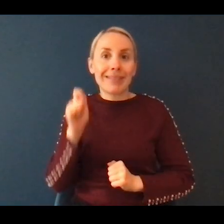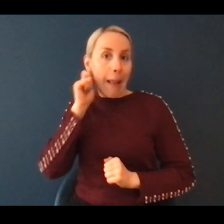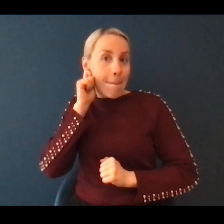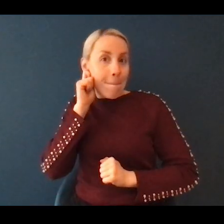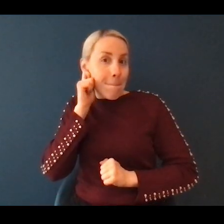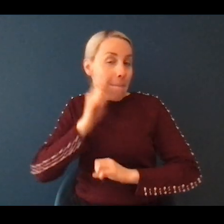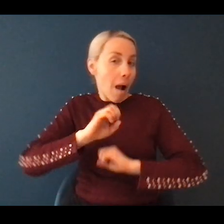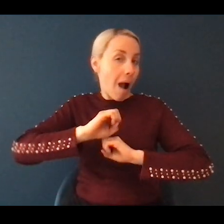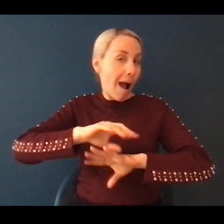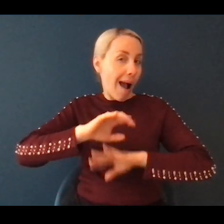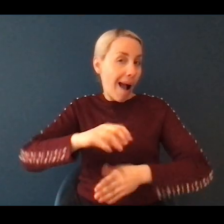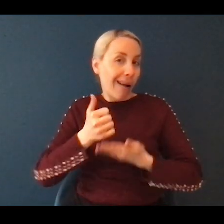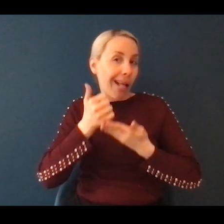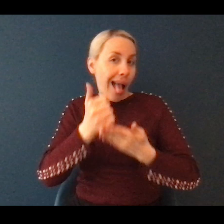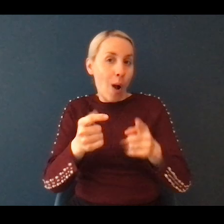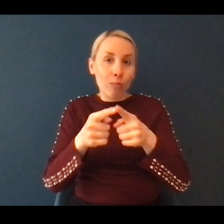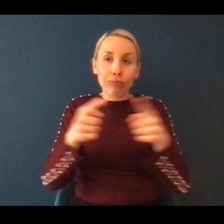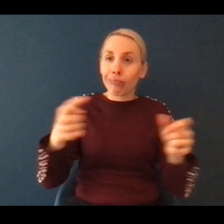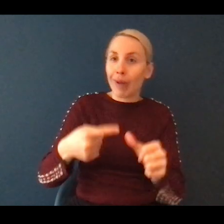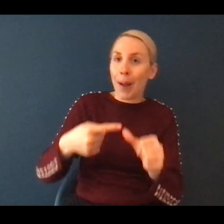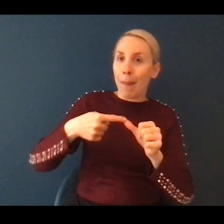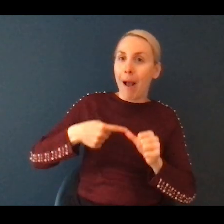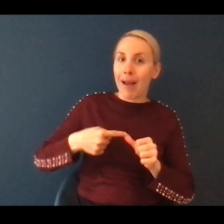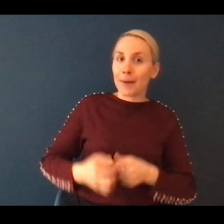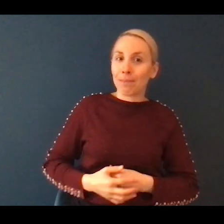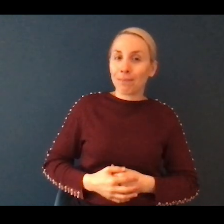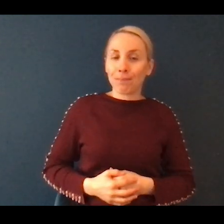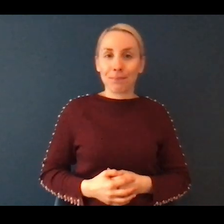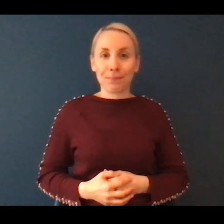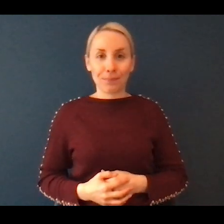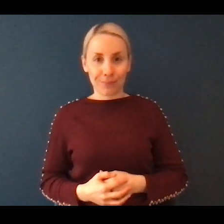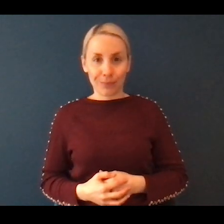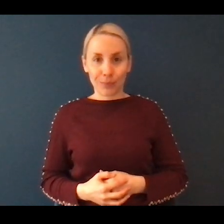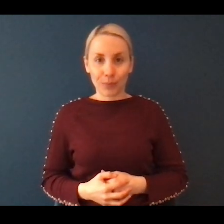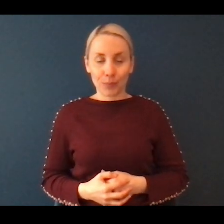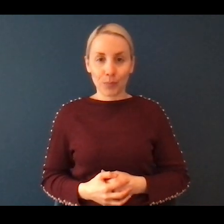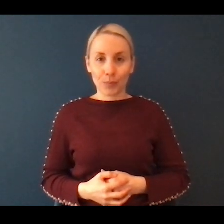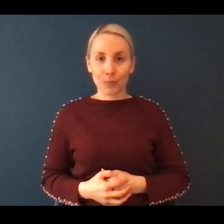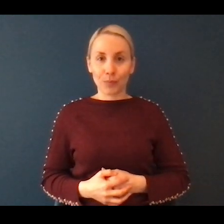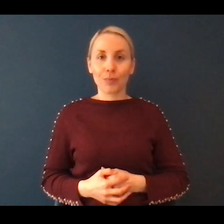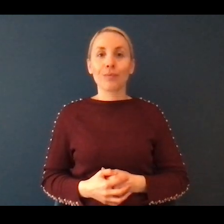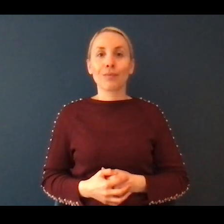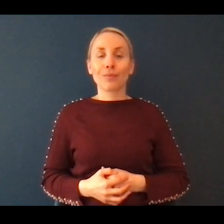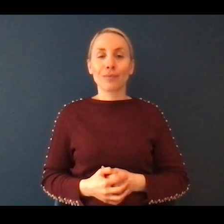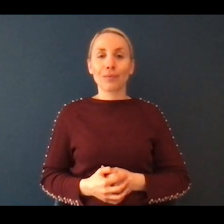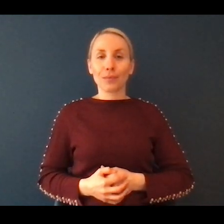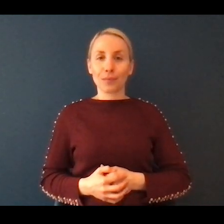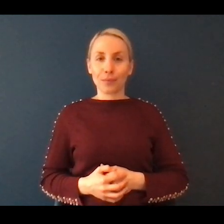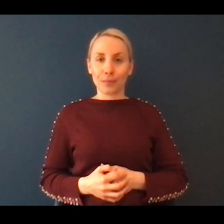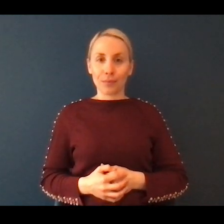applications if you've got any further questions after the event that we don't cover in our